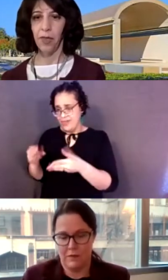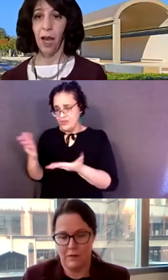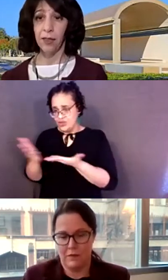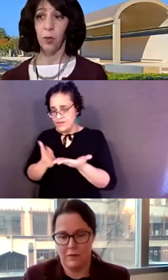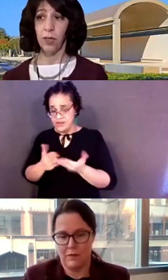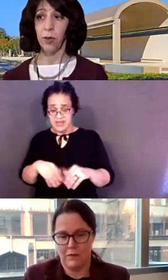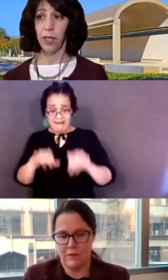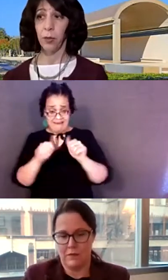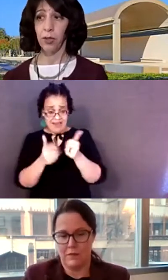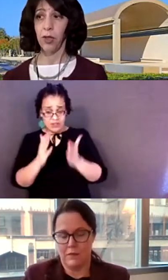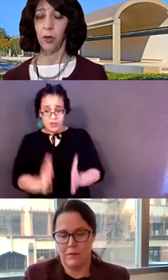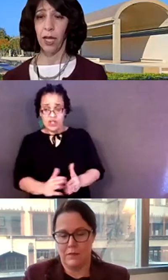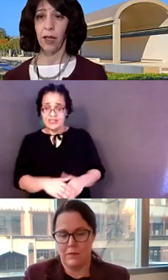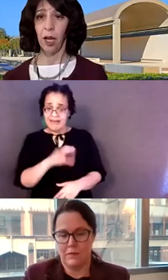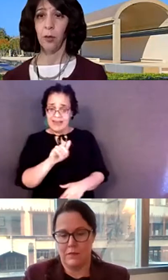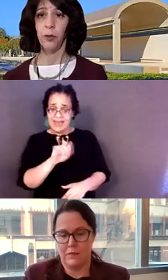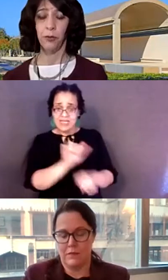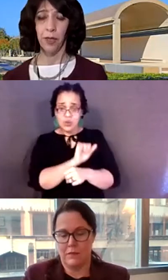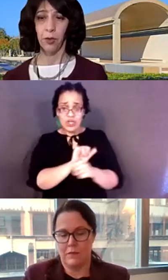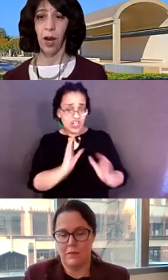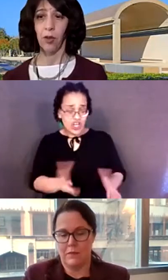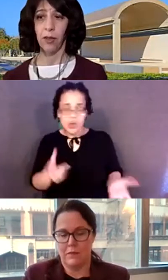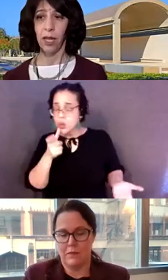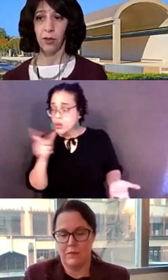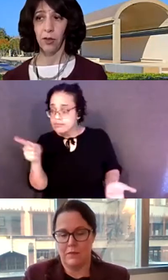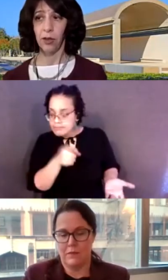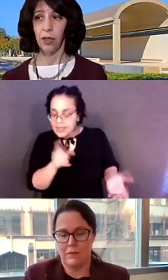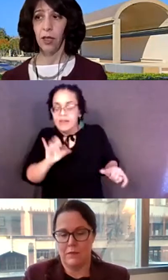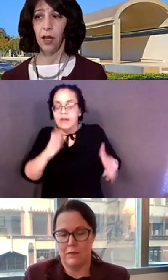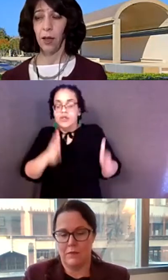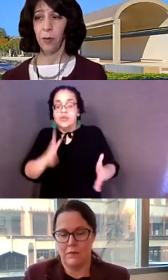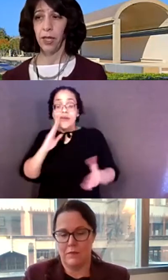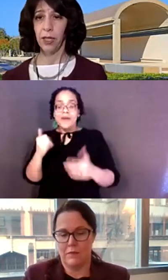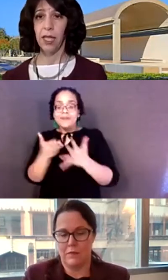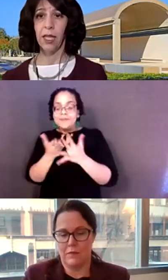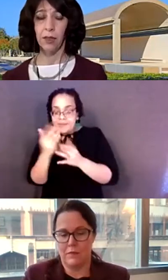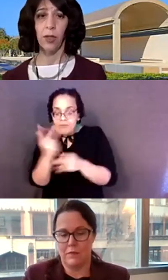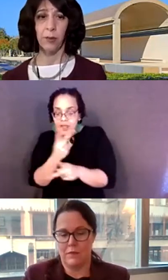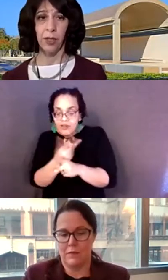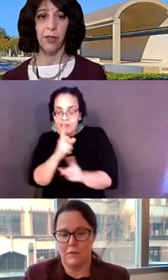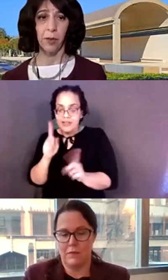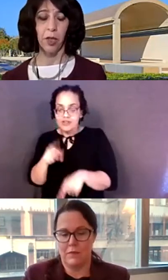that's going to be the person who can help you figure out the answer